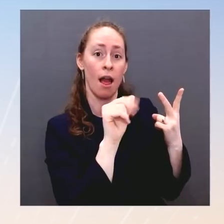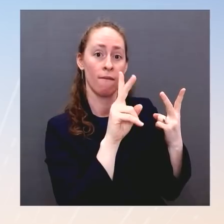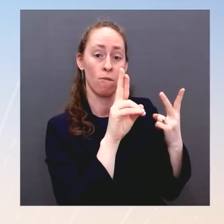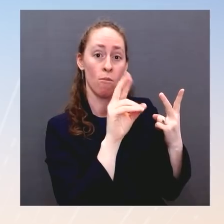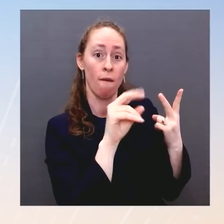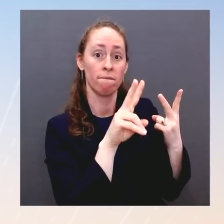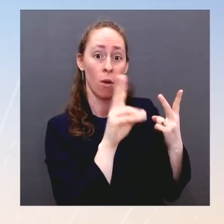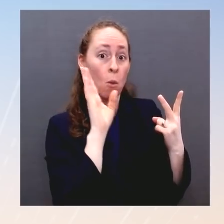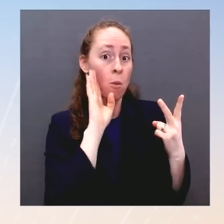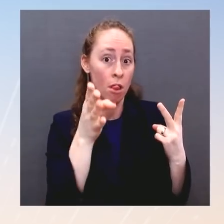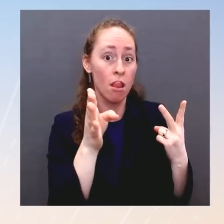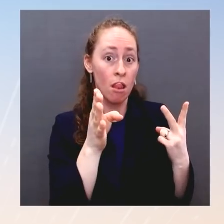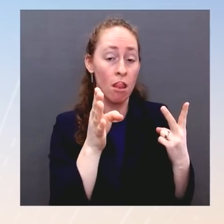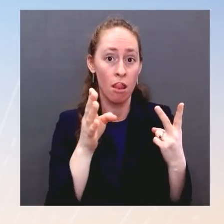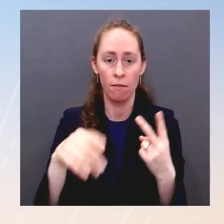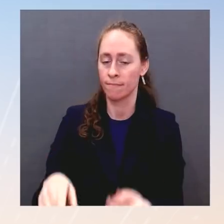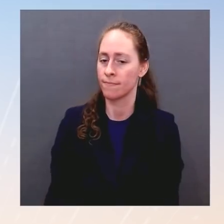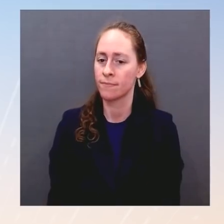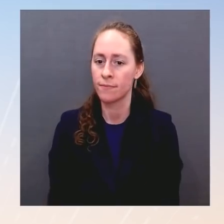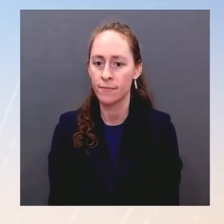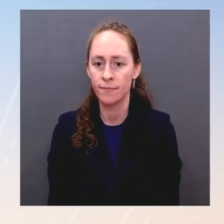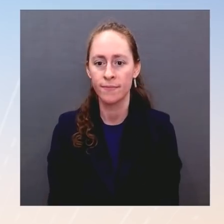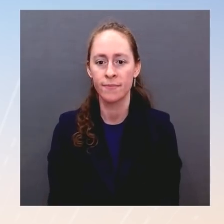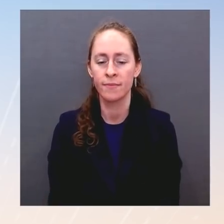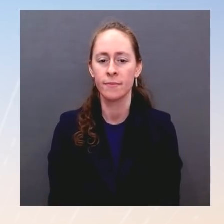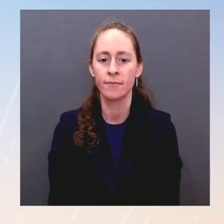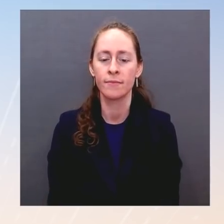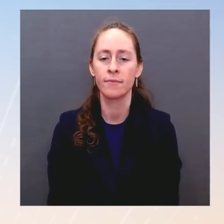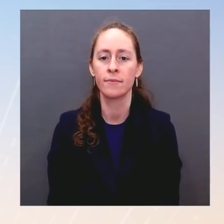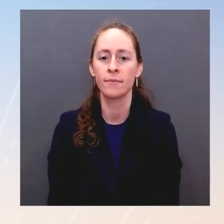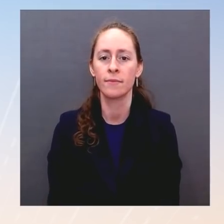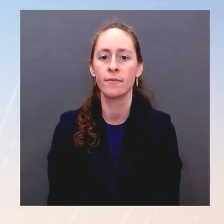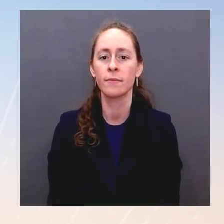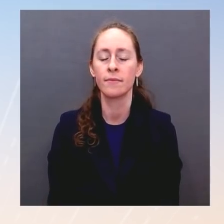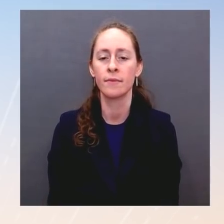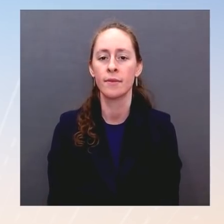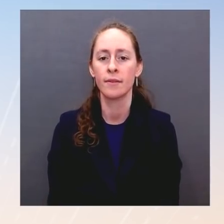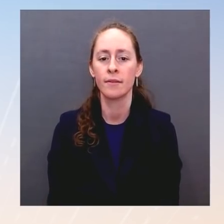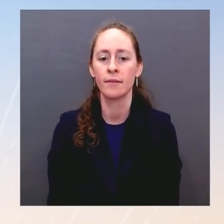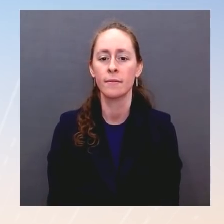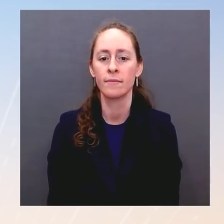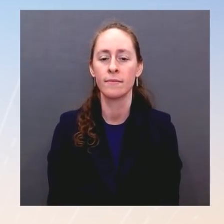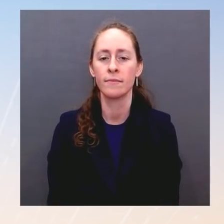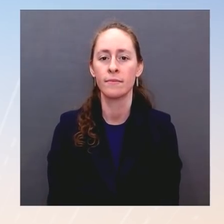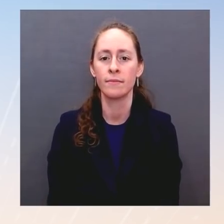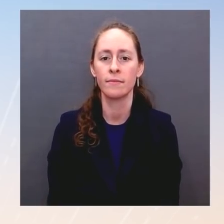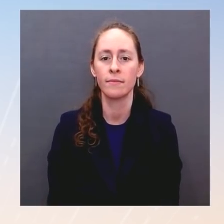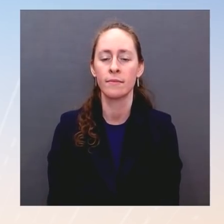And additionally, can you detail the level of support the United States government is currently providing operationally to the Ukrainian